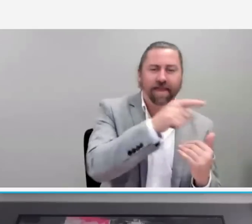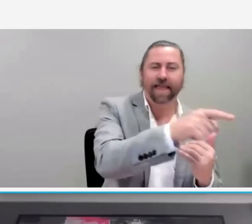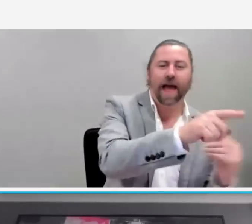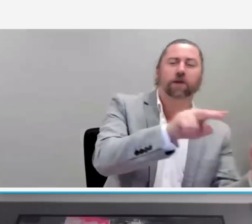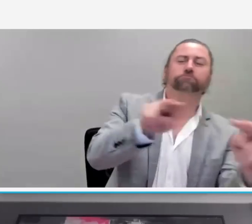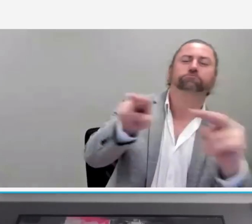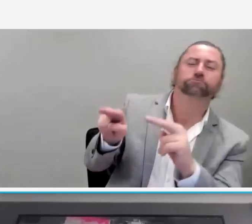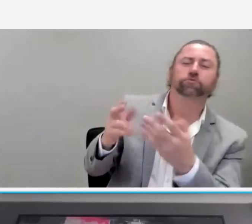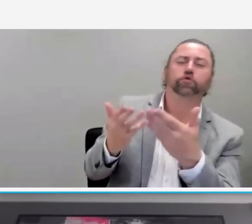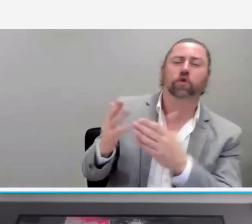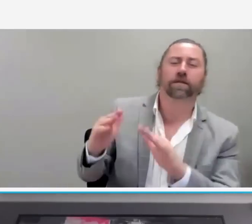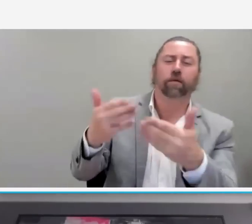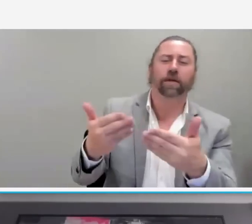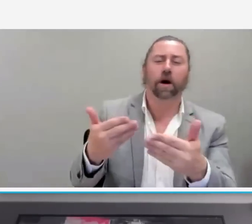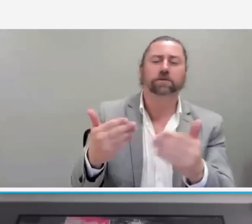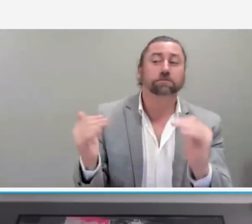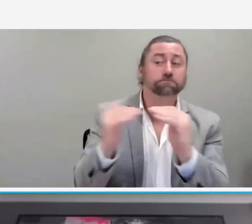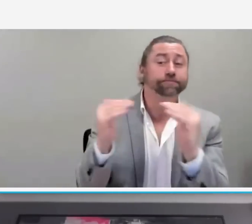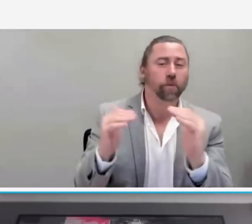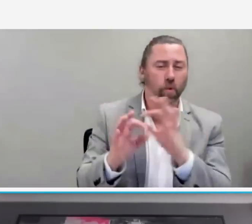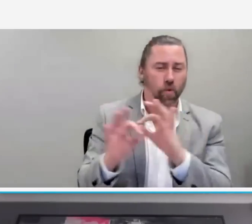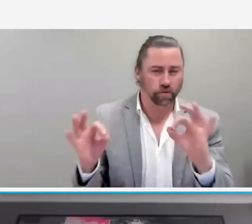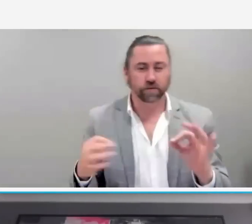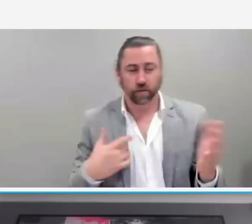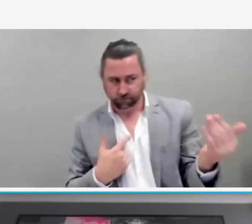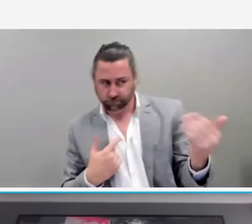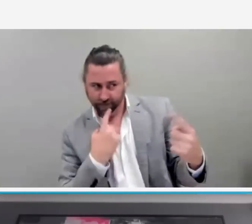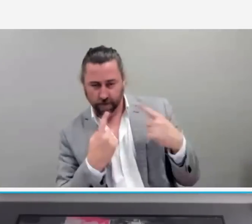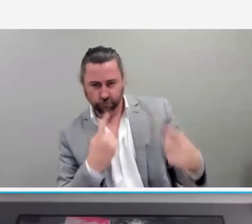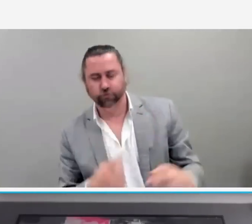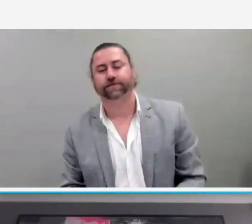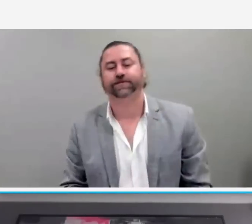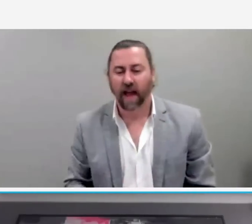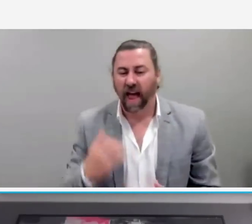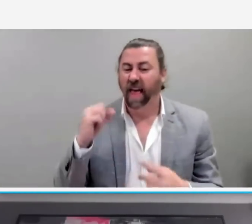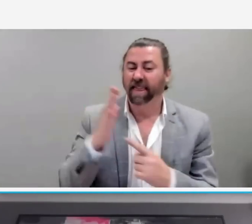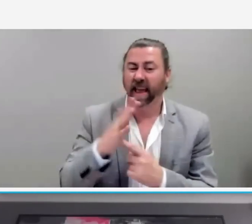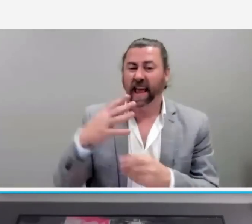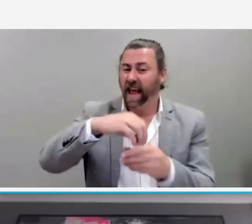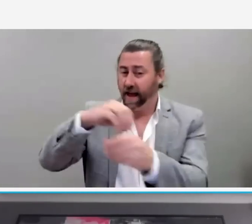against the quality standards. Additionally we've been engaging with key stakeholders to provider insights and feedback on